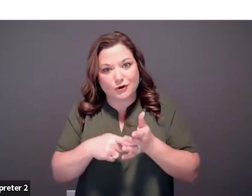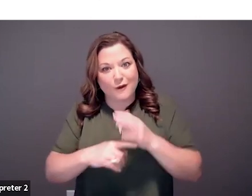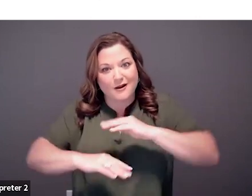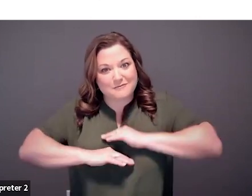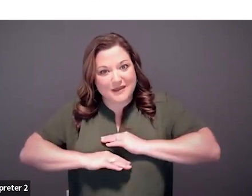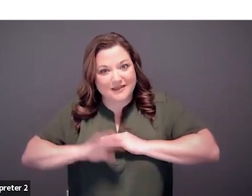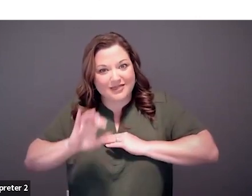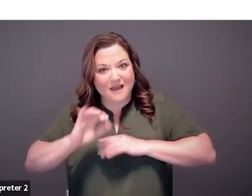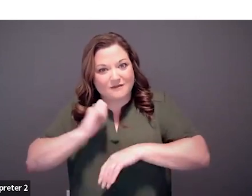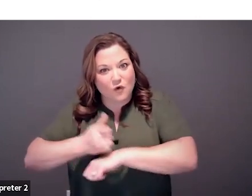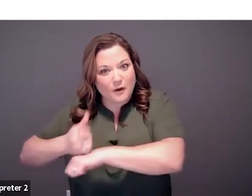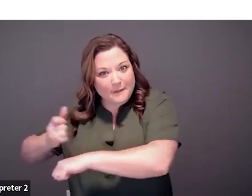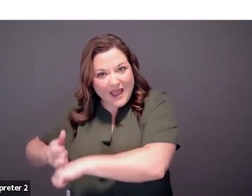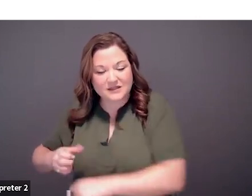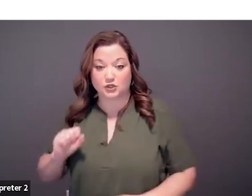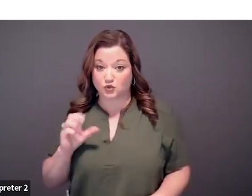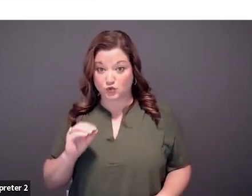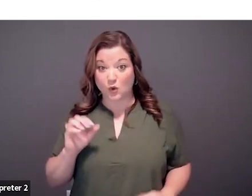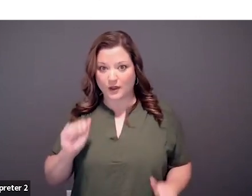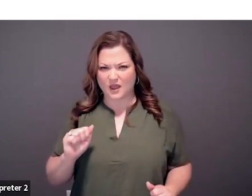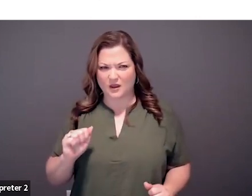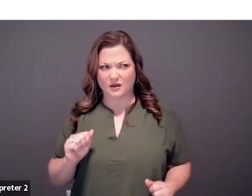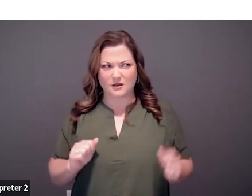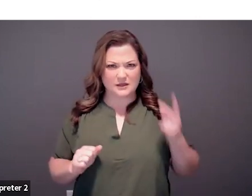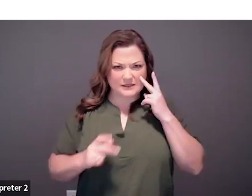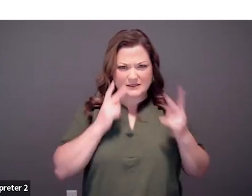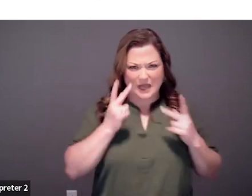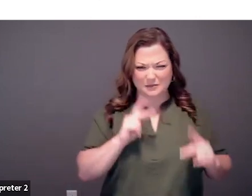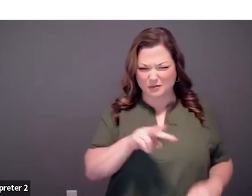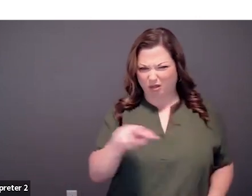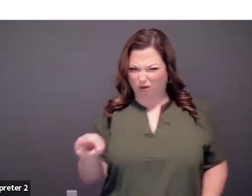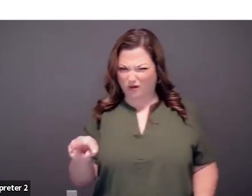That's actually very confusing to sighted people who are looking at the form.